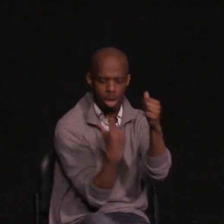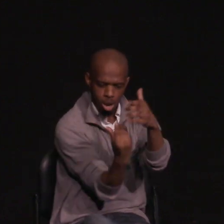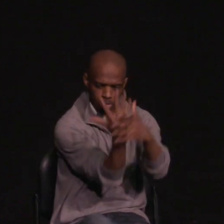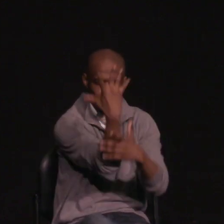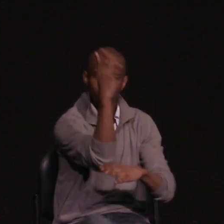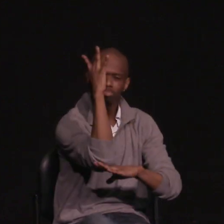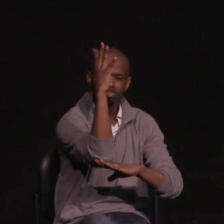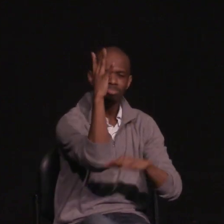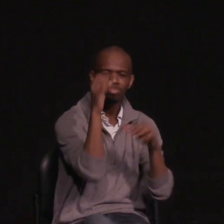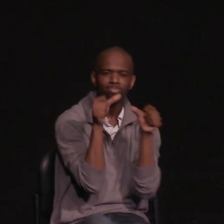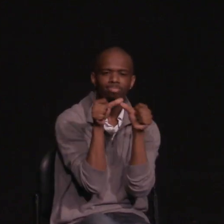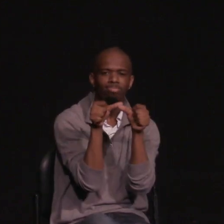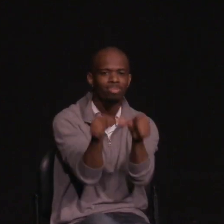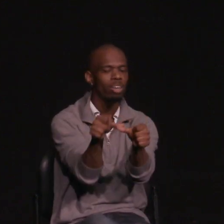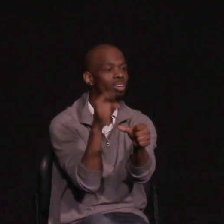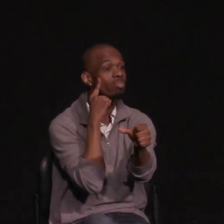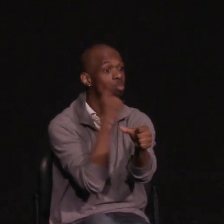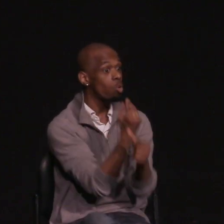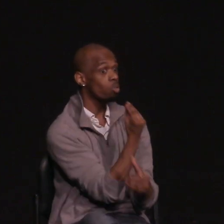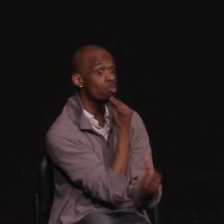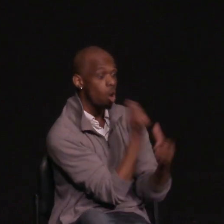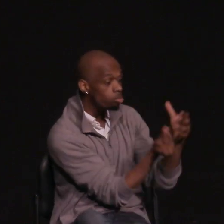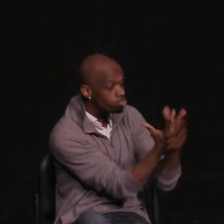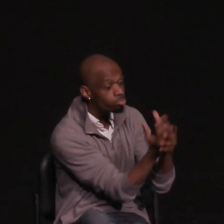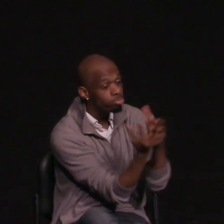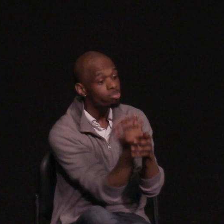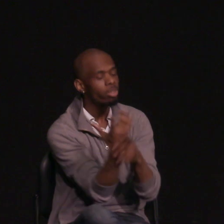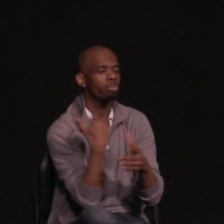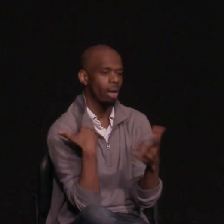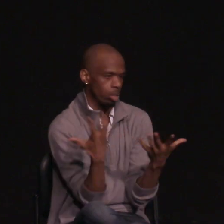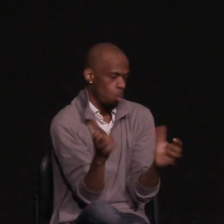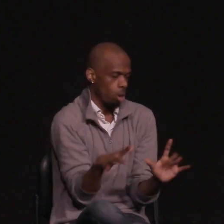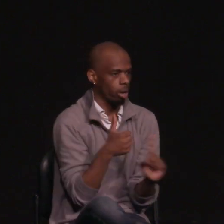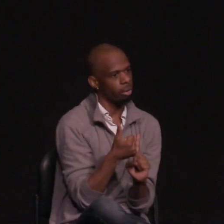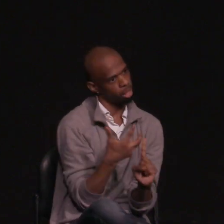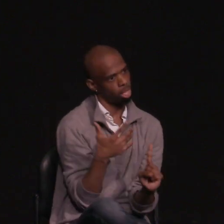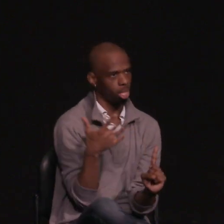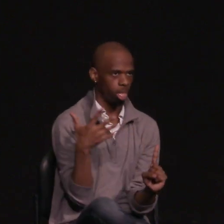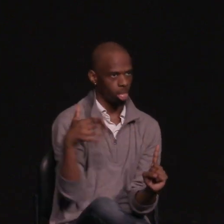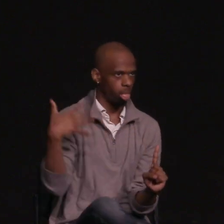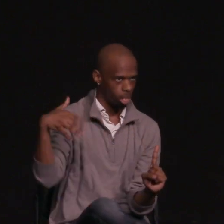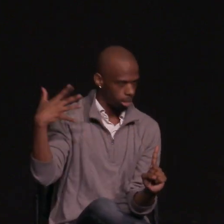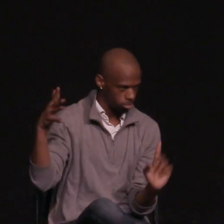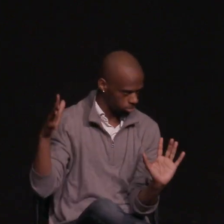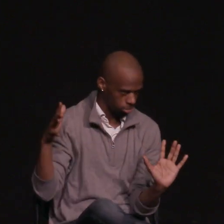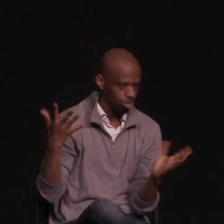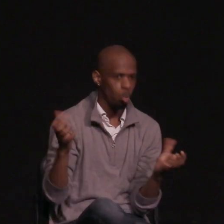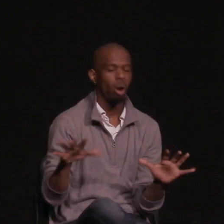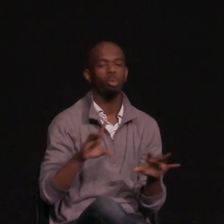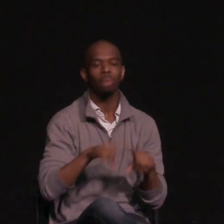like, the work itself, but I'll say that so this is a mock-up of